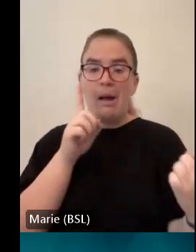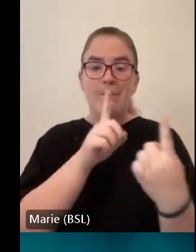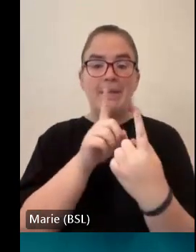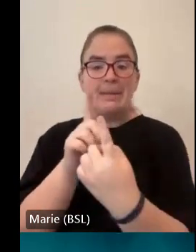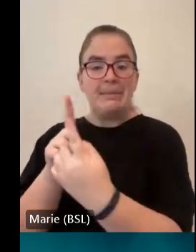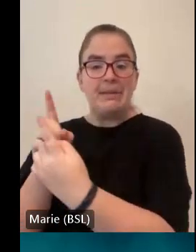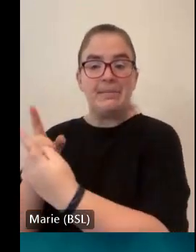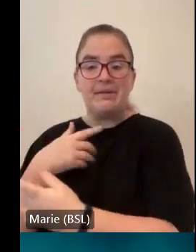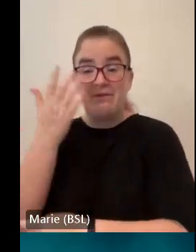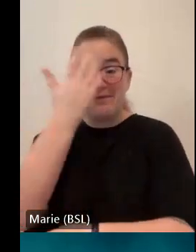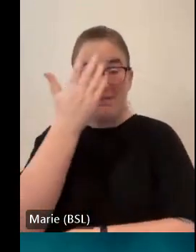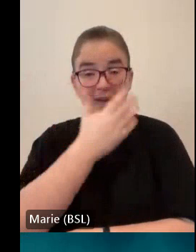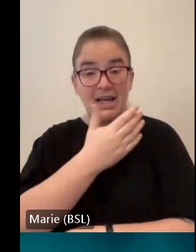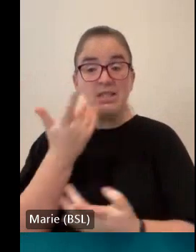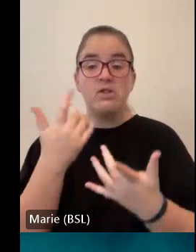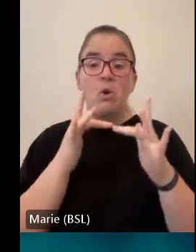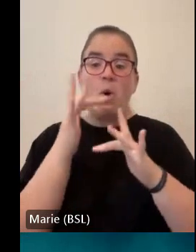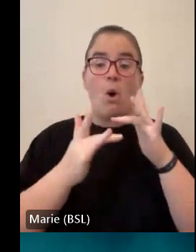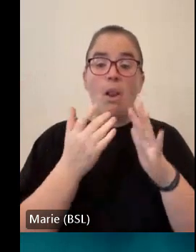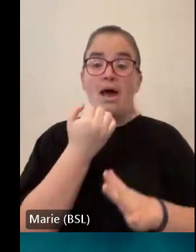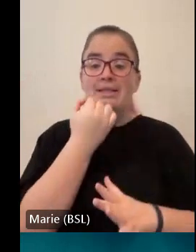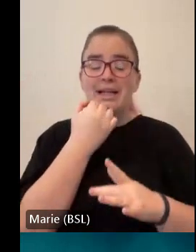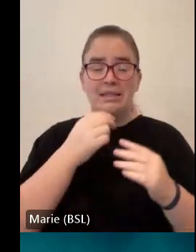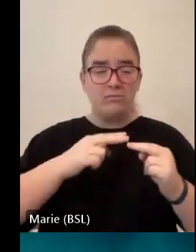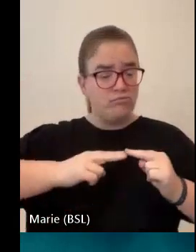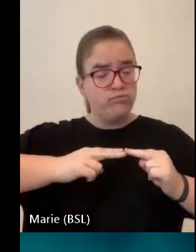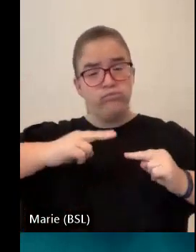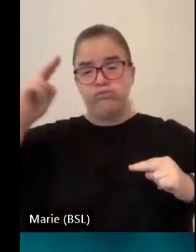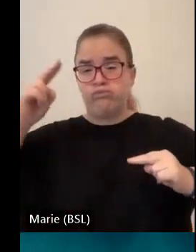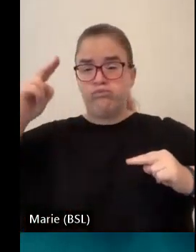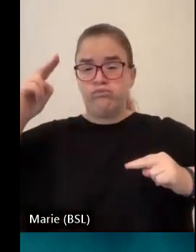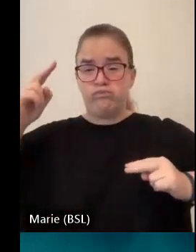unable to meet, people face to face online dating in general